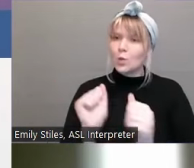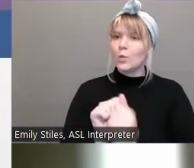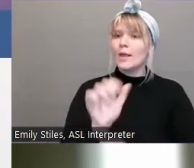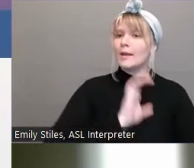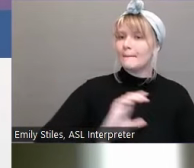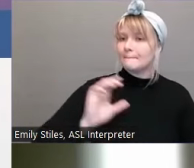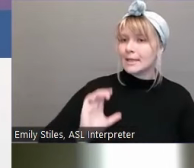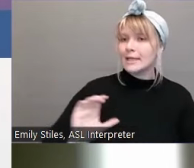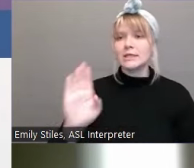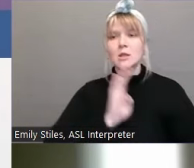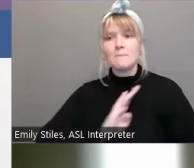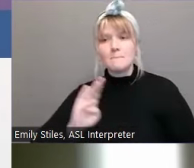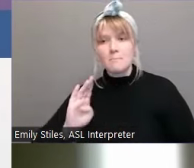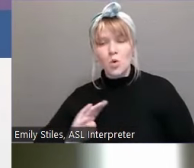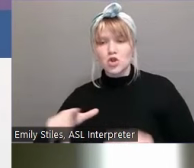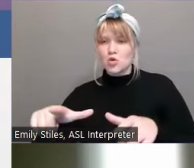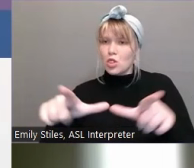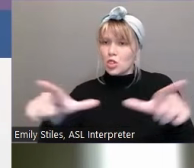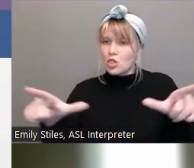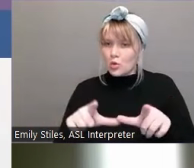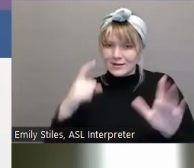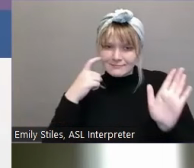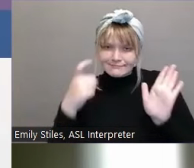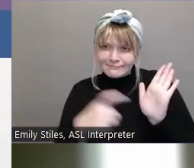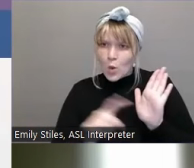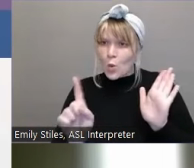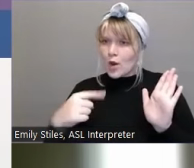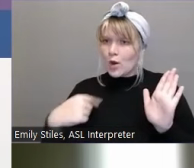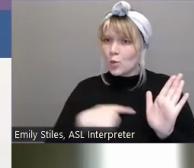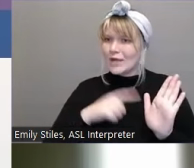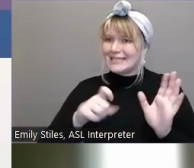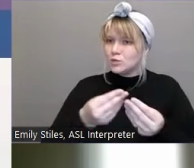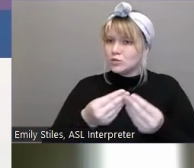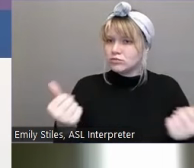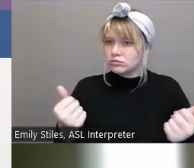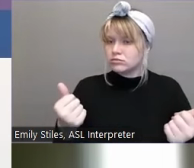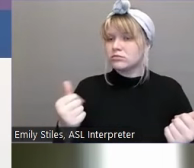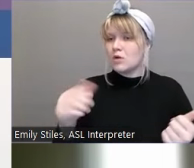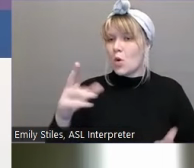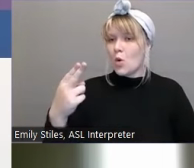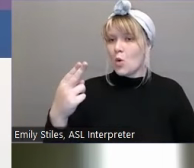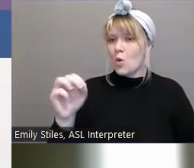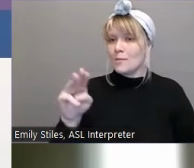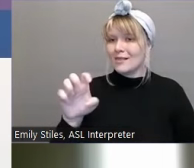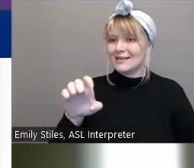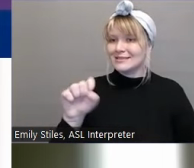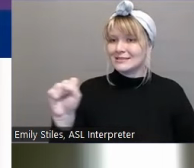locally identified work forward to best address homelessness in the area.